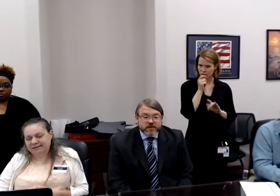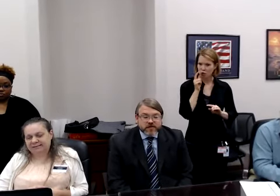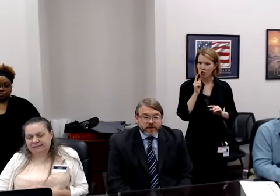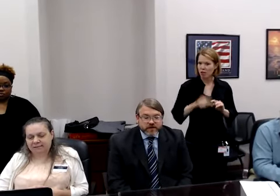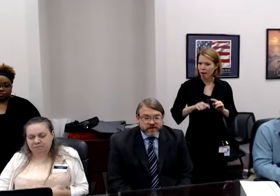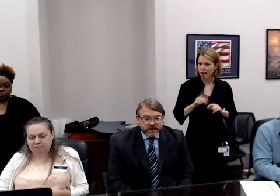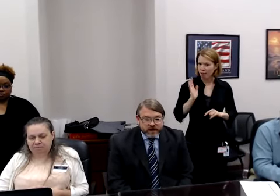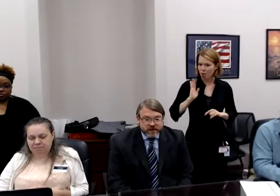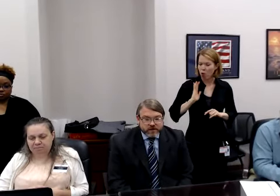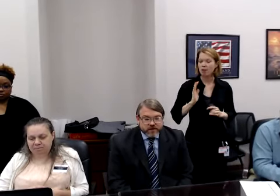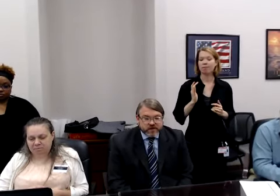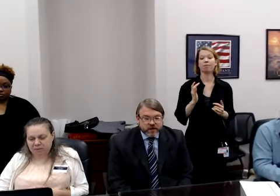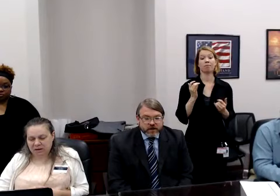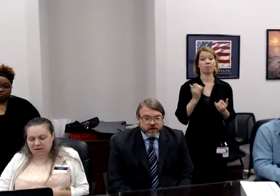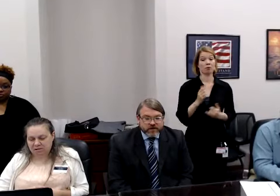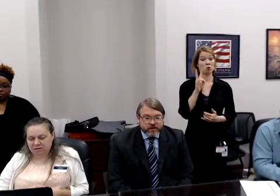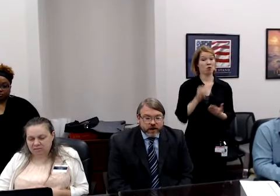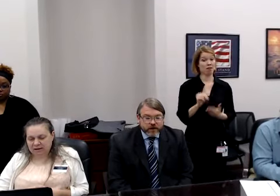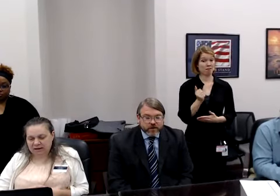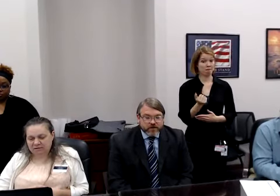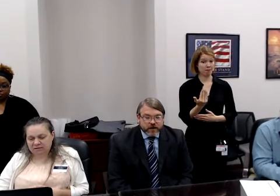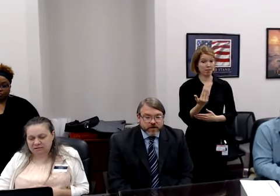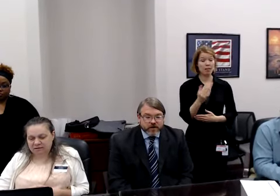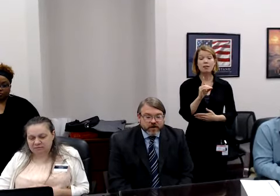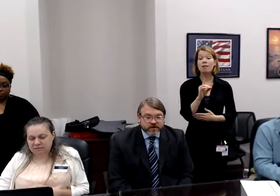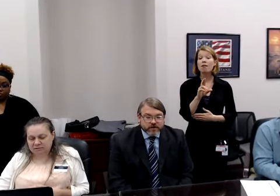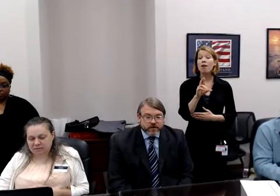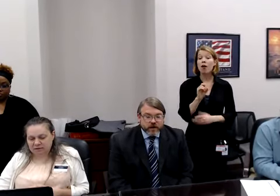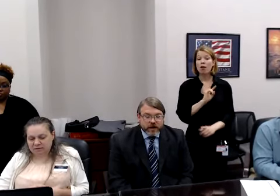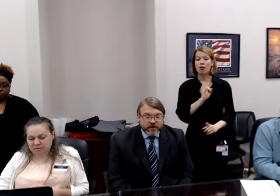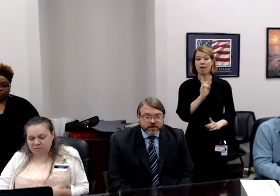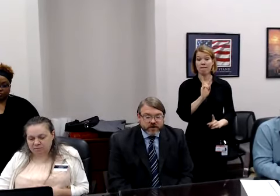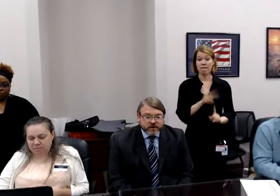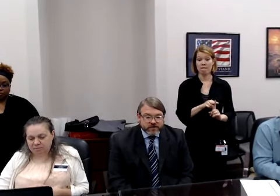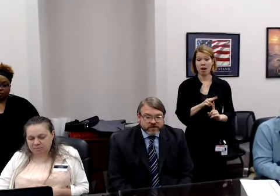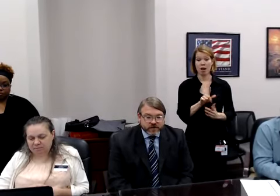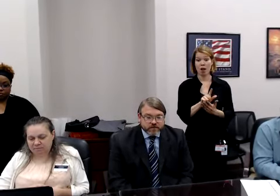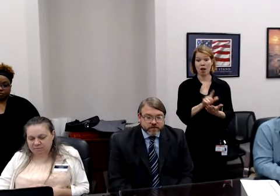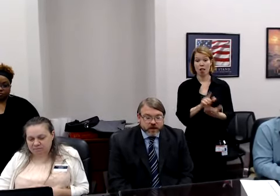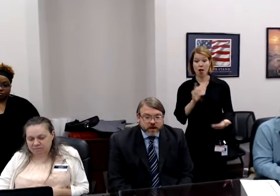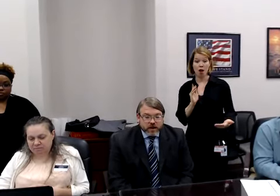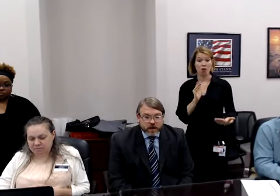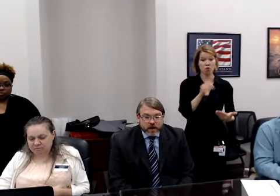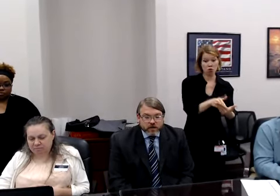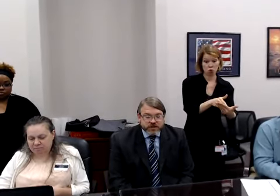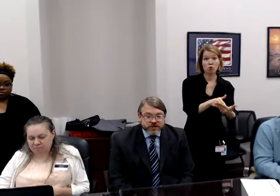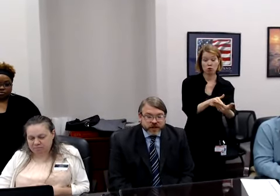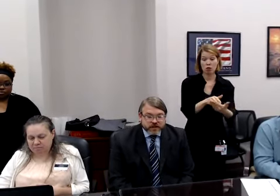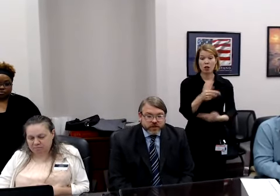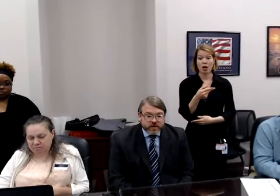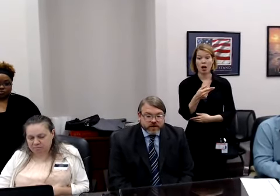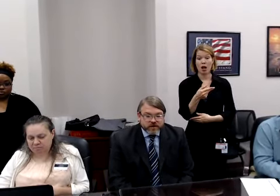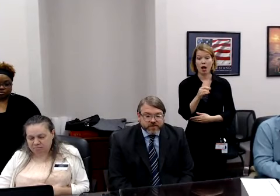In 2015, Disability Rights Ohio filed a lawsuit Hindel v. Husted which sought to remedy this